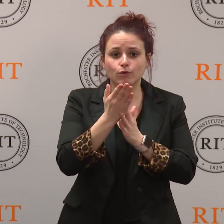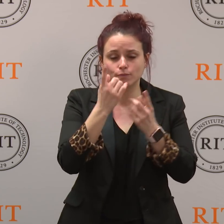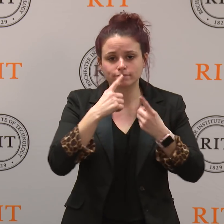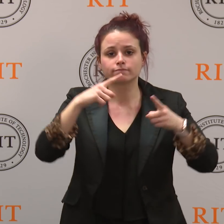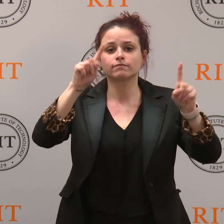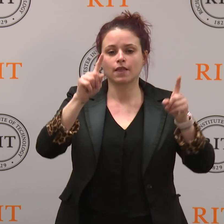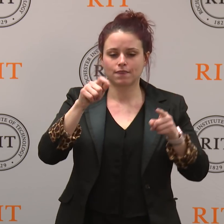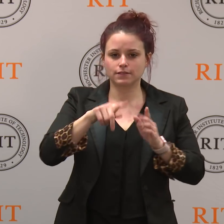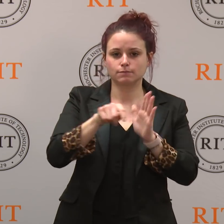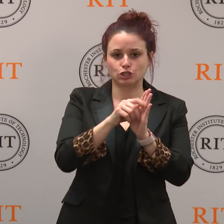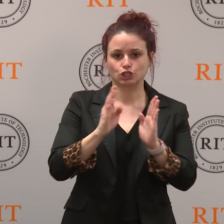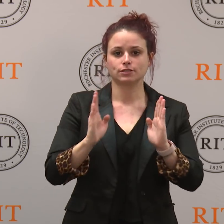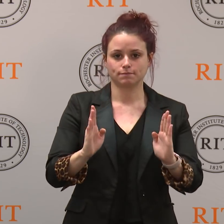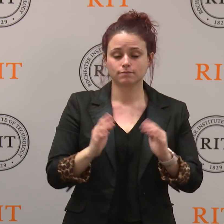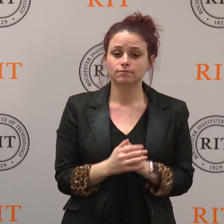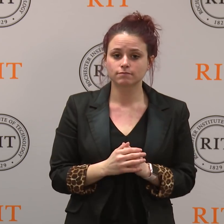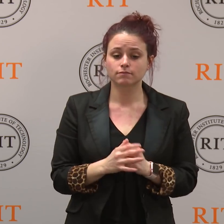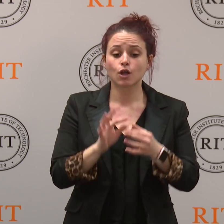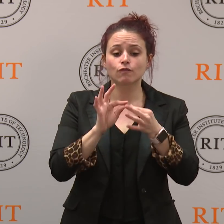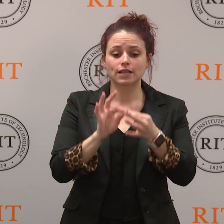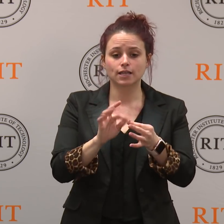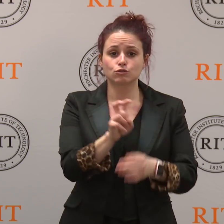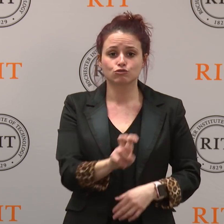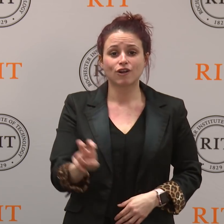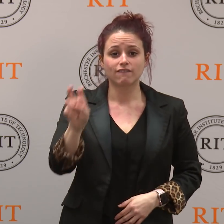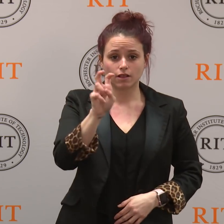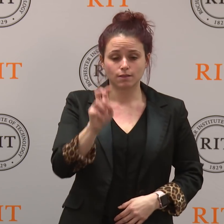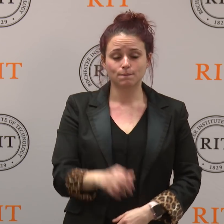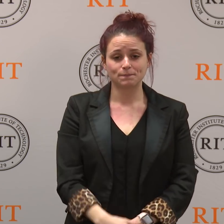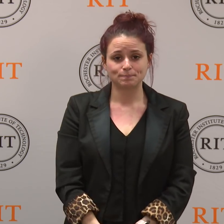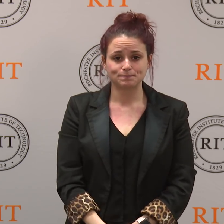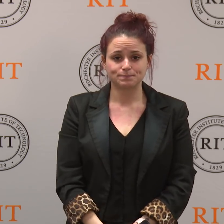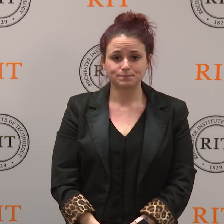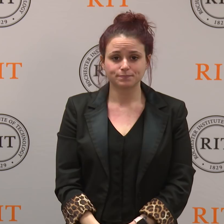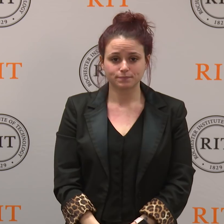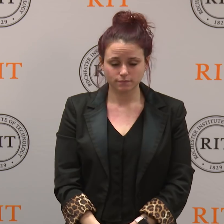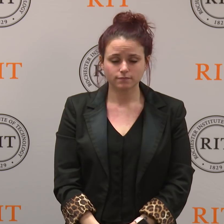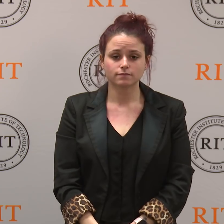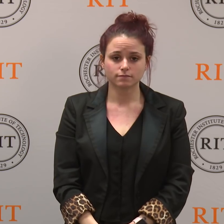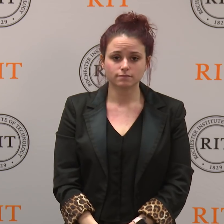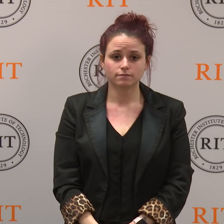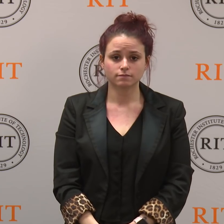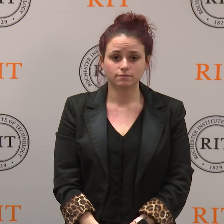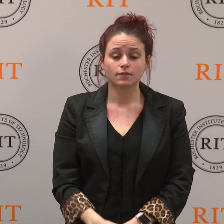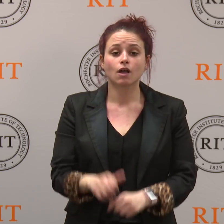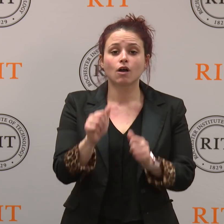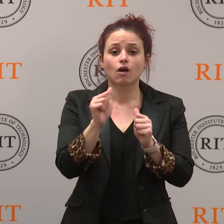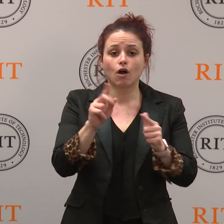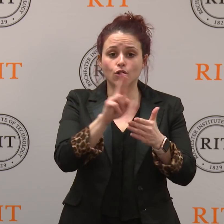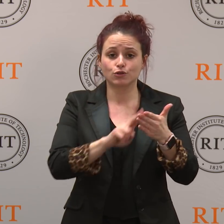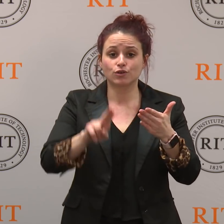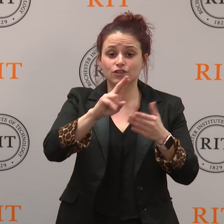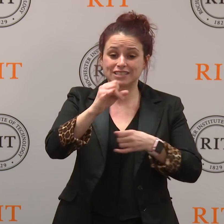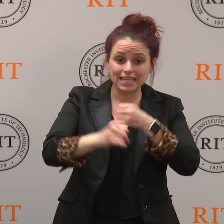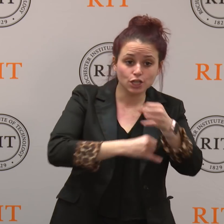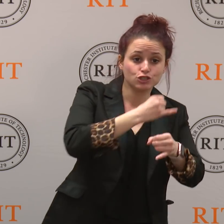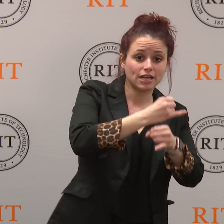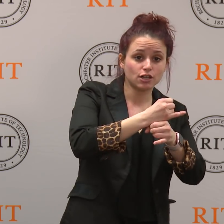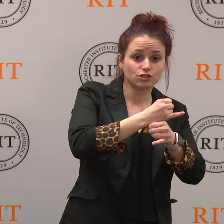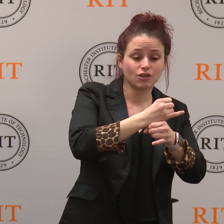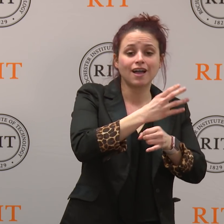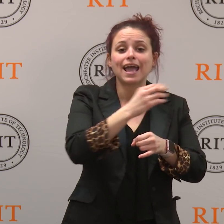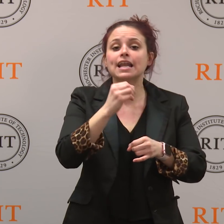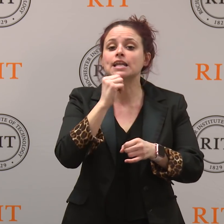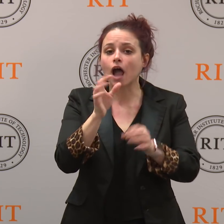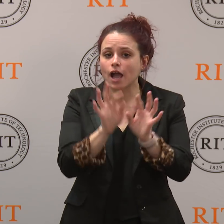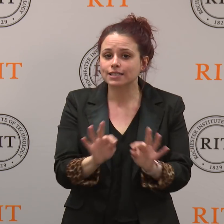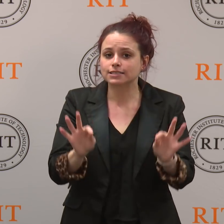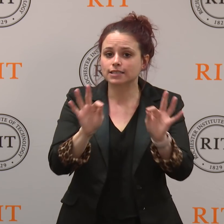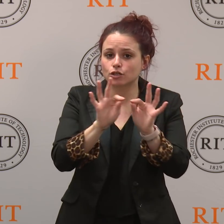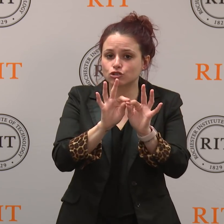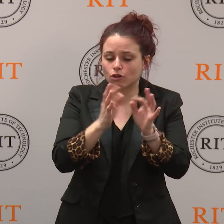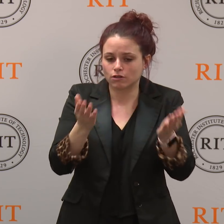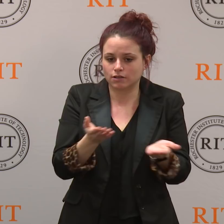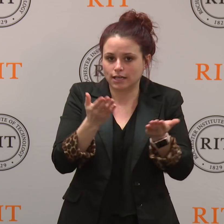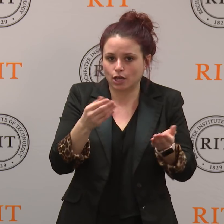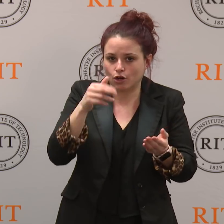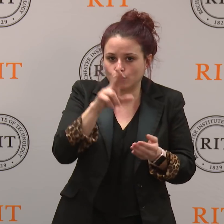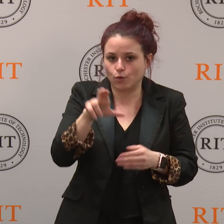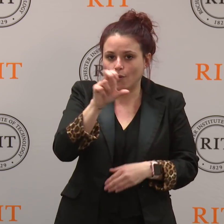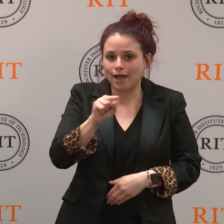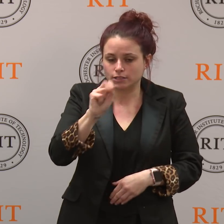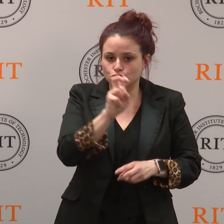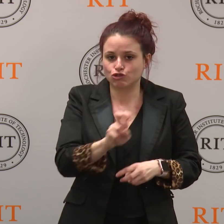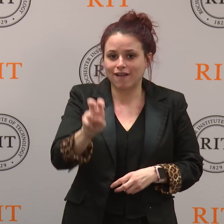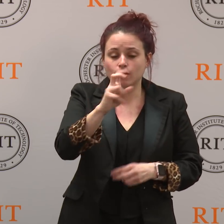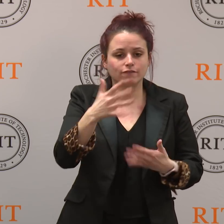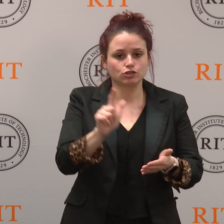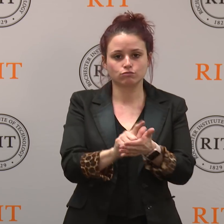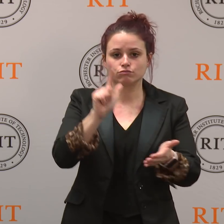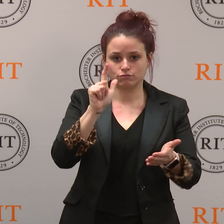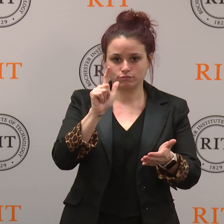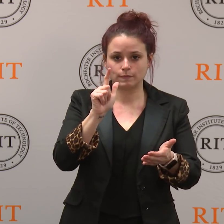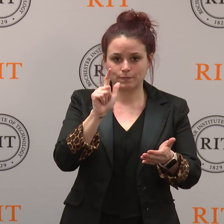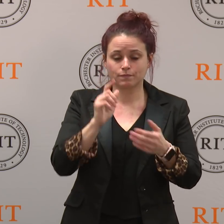On travel: All university international and nonessential domestic travel is prohibited. Domestic travel